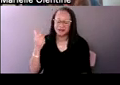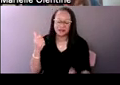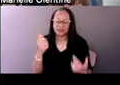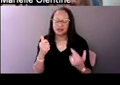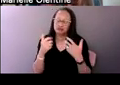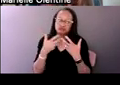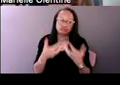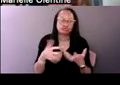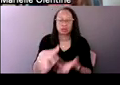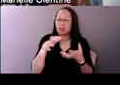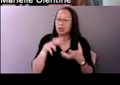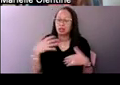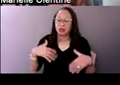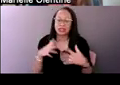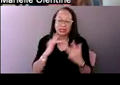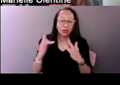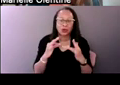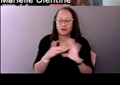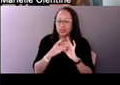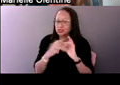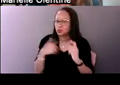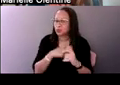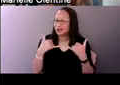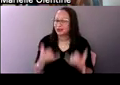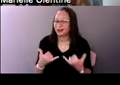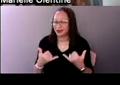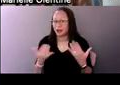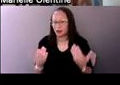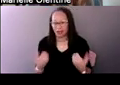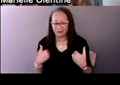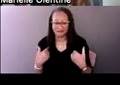submitting all the films at once is you are part of a pile of submissions to a film festival.